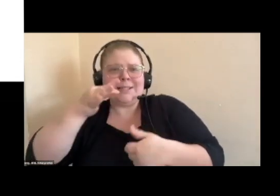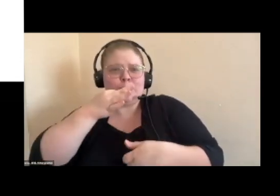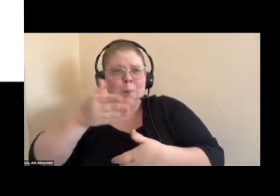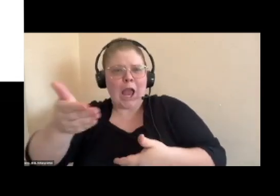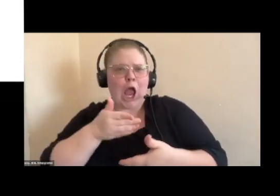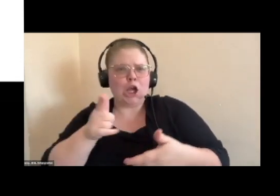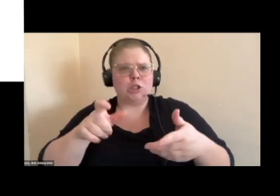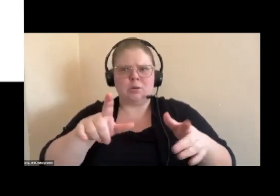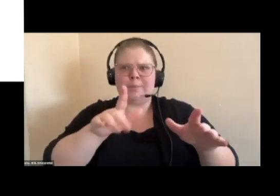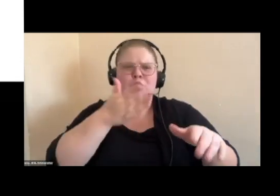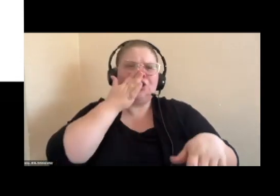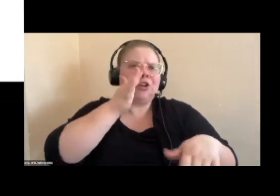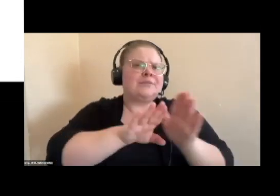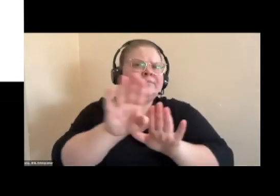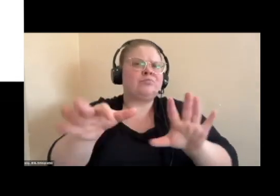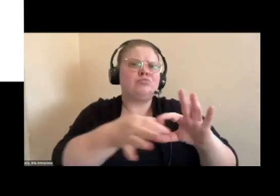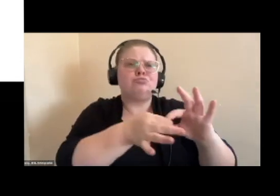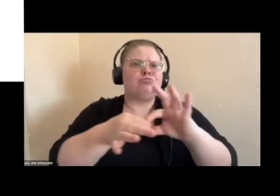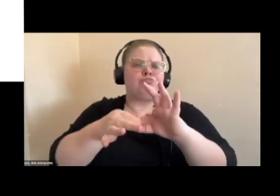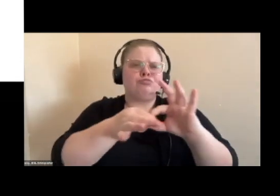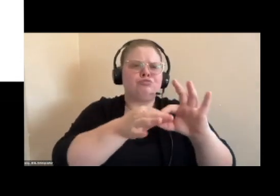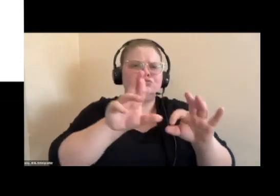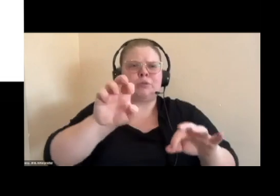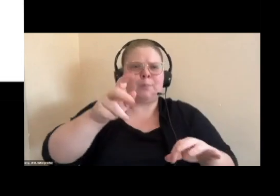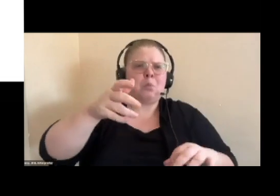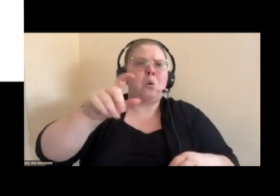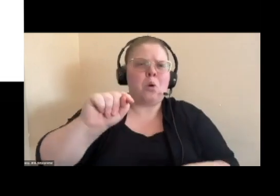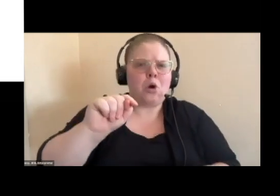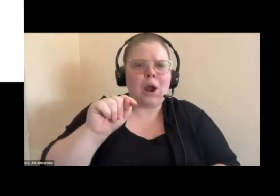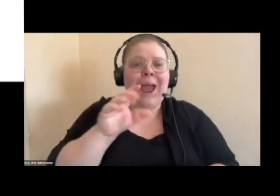And training really consisted of